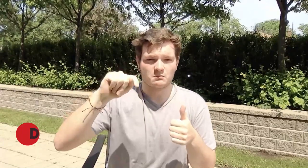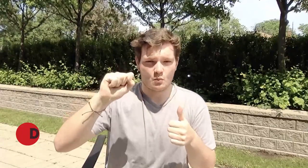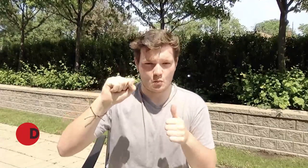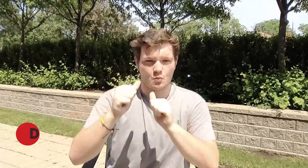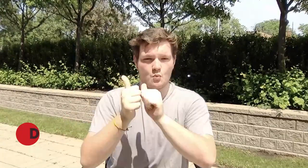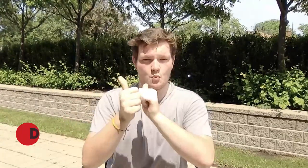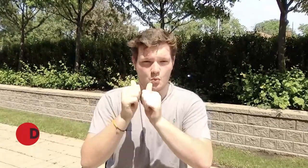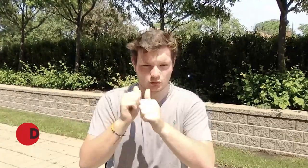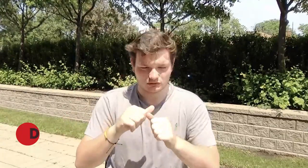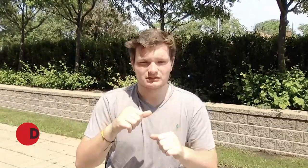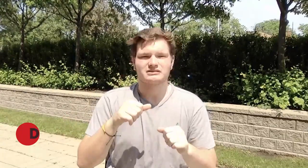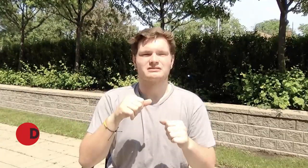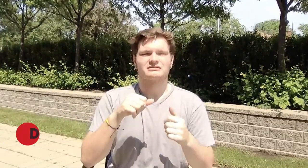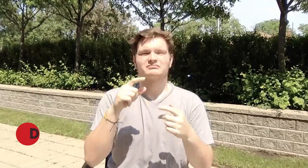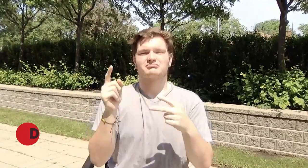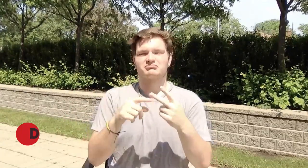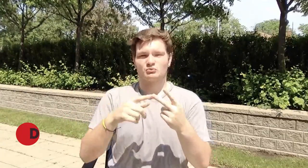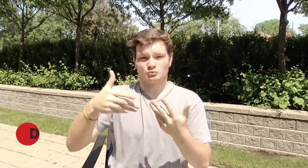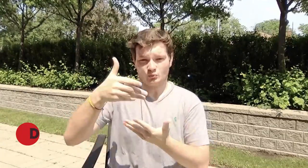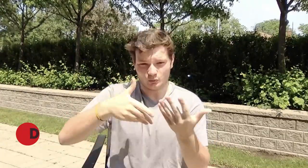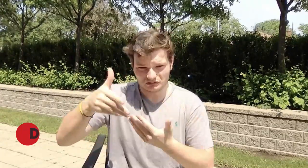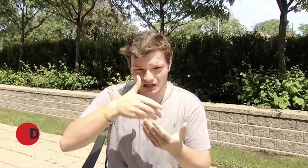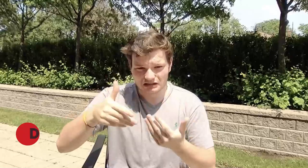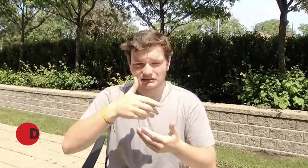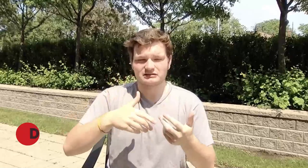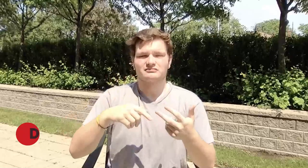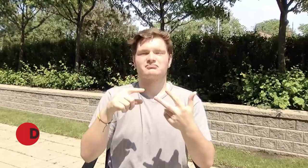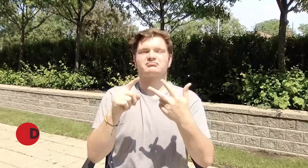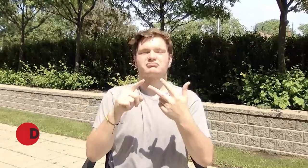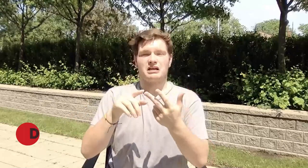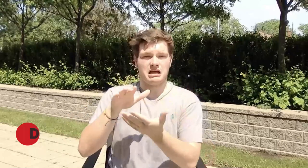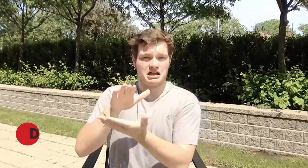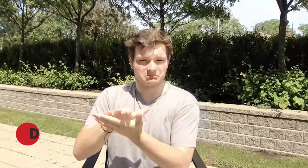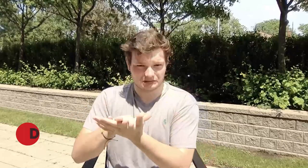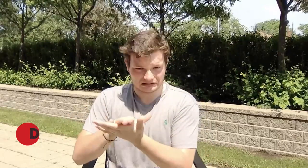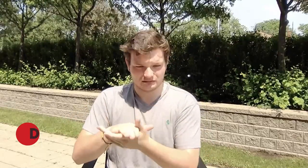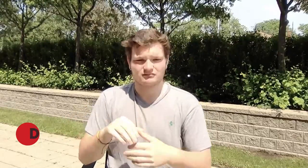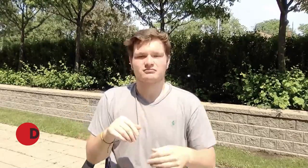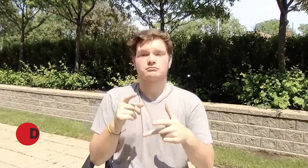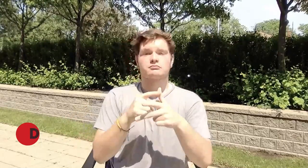playing sports, socialization, and academics.